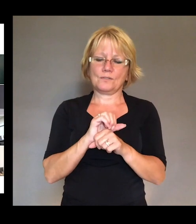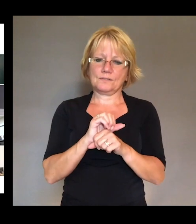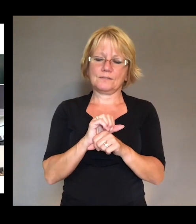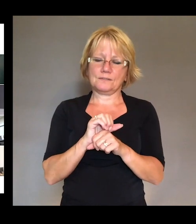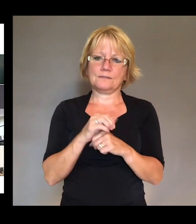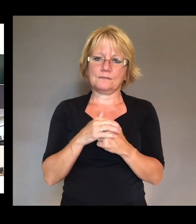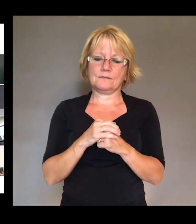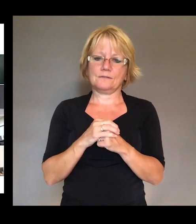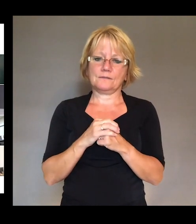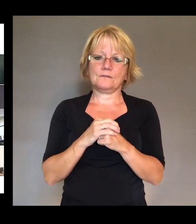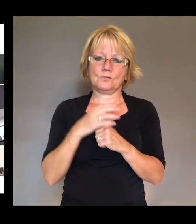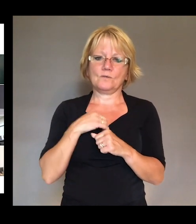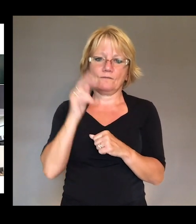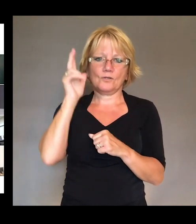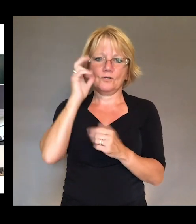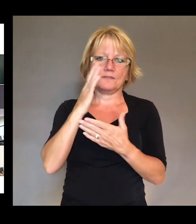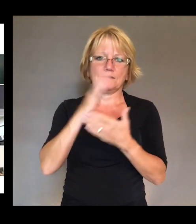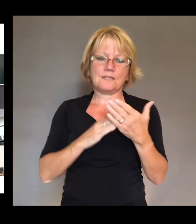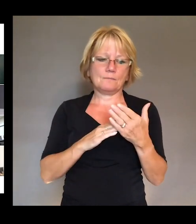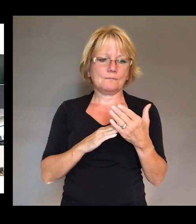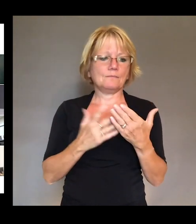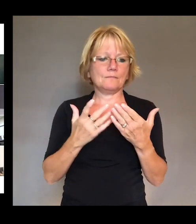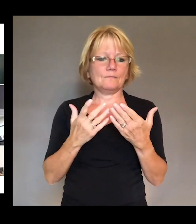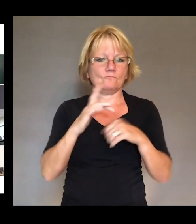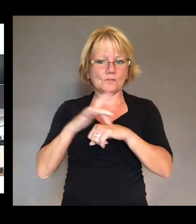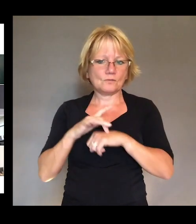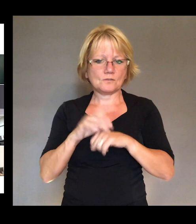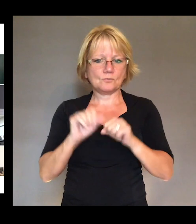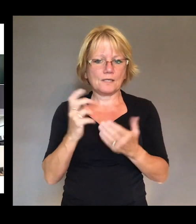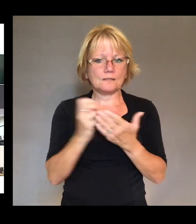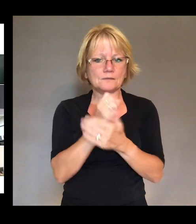is you just start some of the materials that you can utilize.